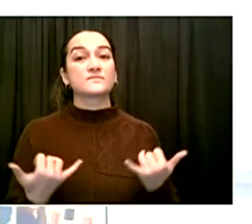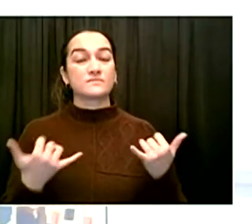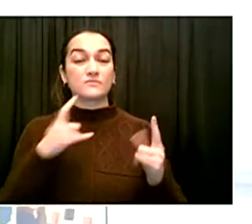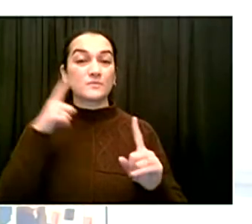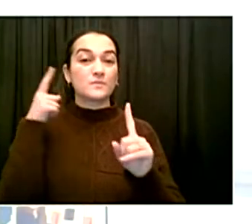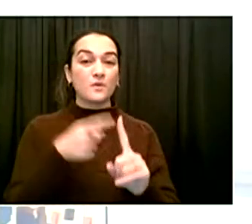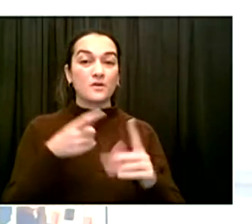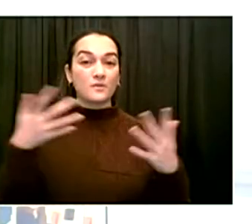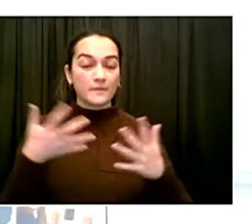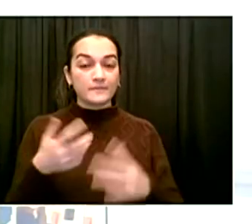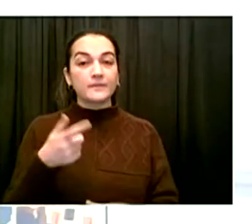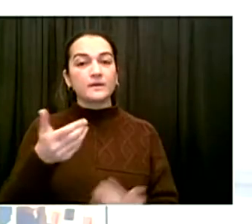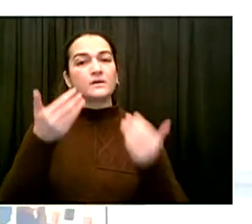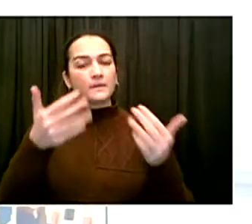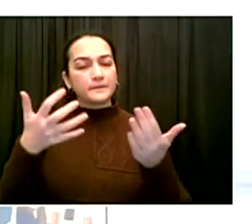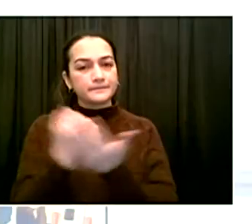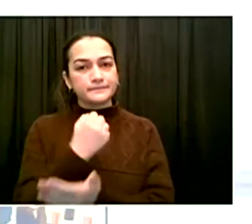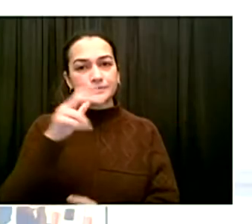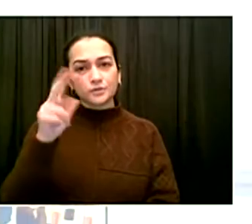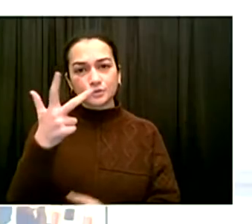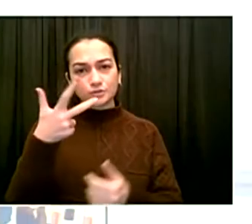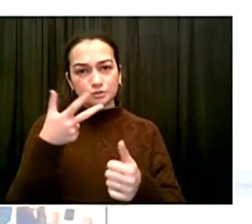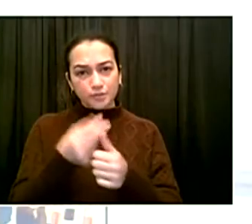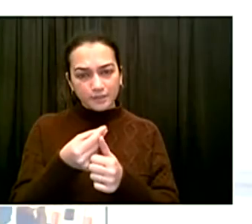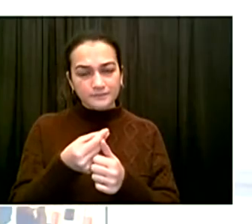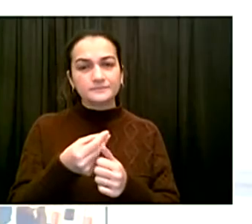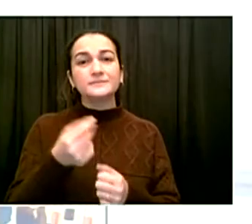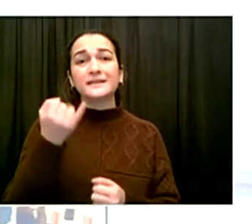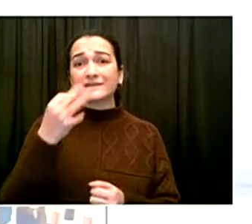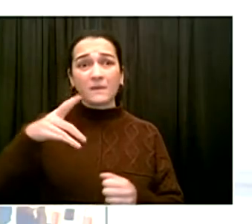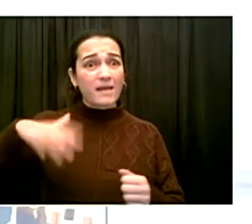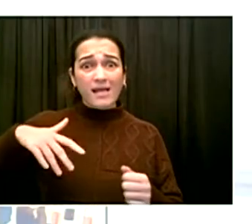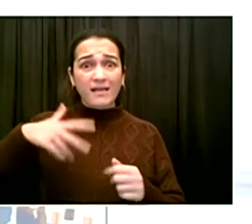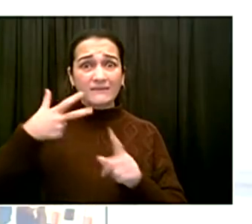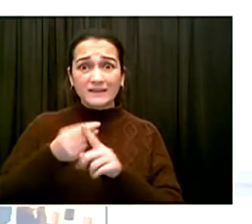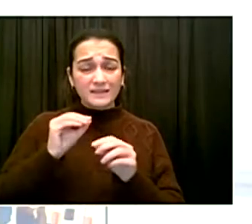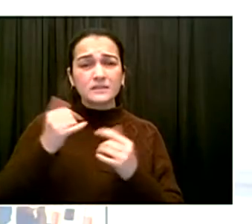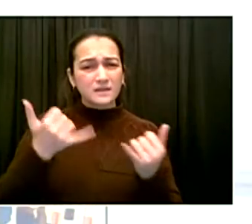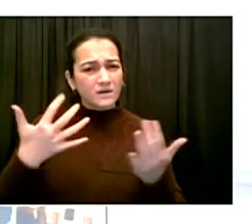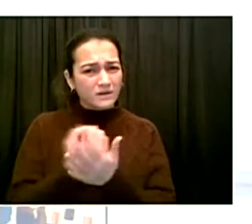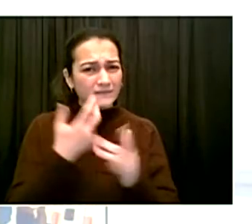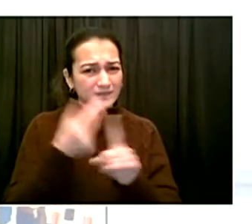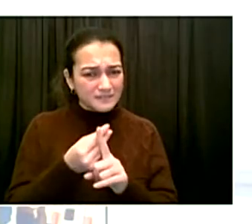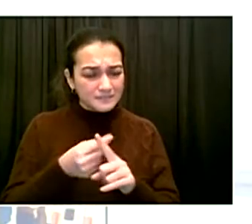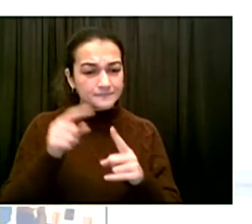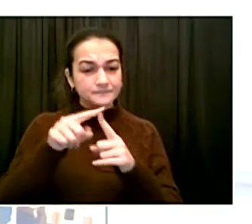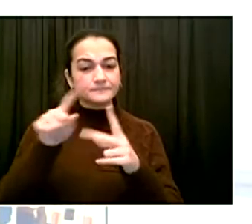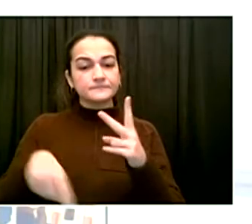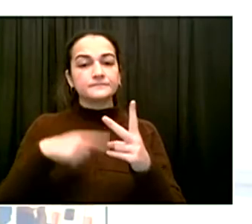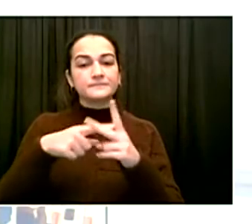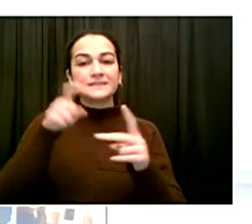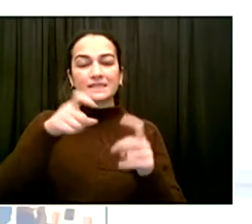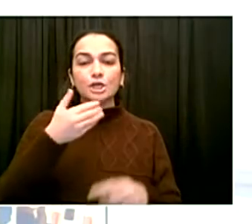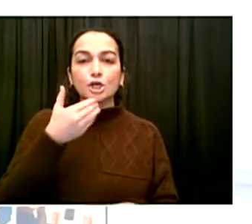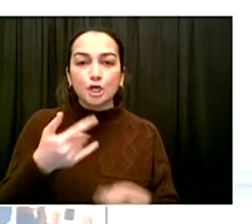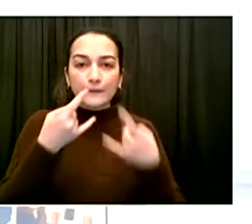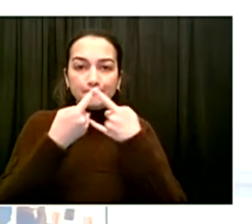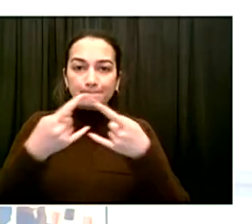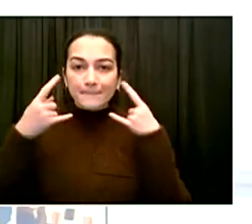STEPS THAT YOU CAN TAKE NOW, GET VACCINATED, GET YOUR BOOSTER.